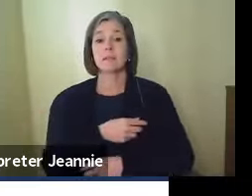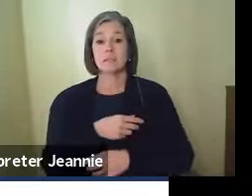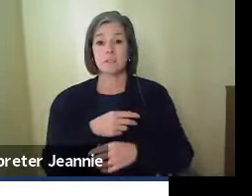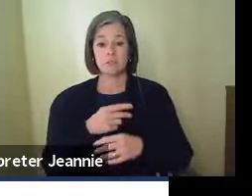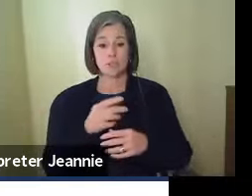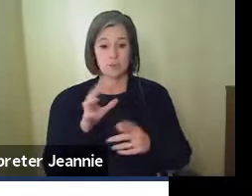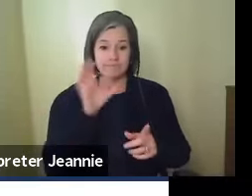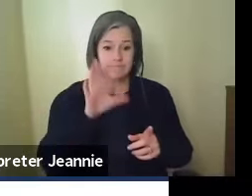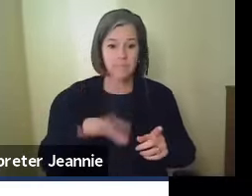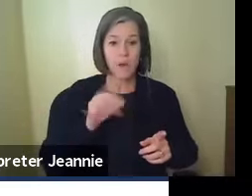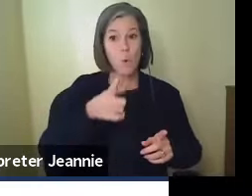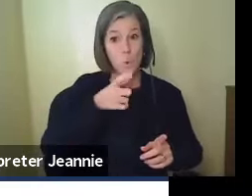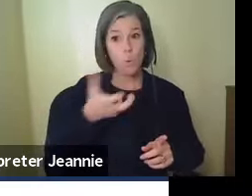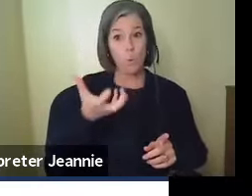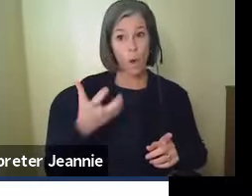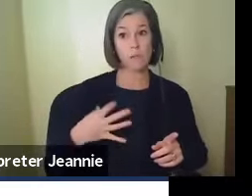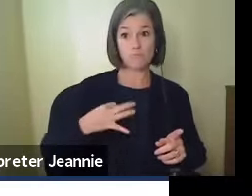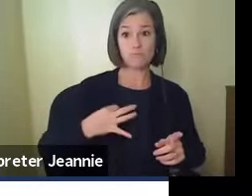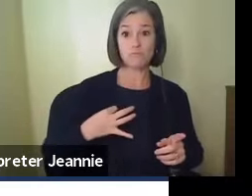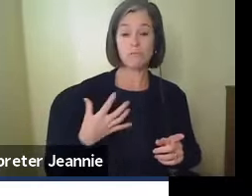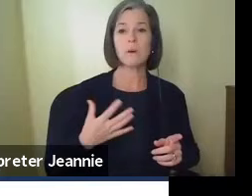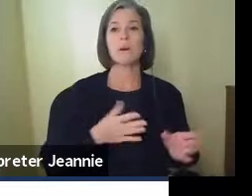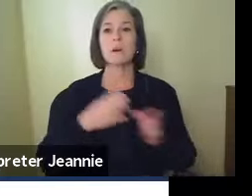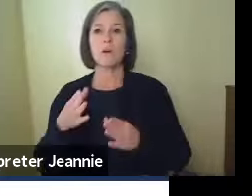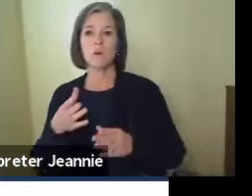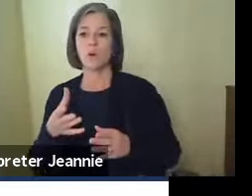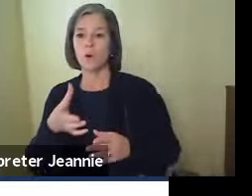who doesn't want the vaccine. And basically getting